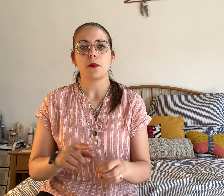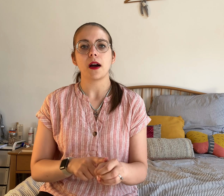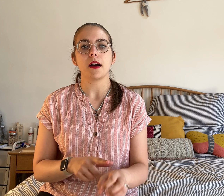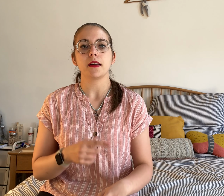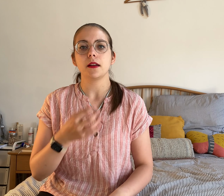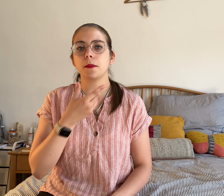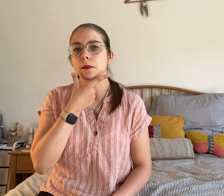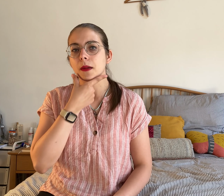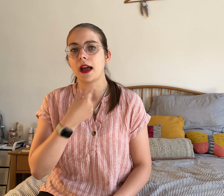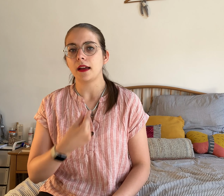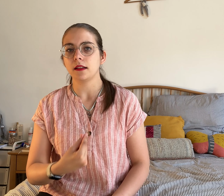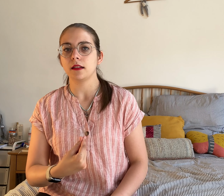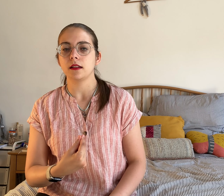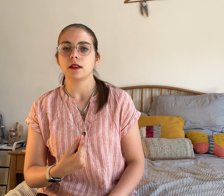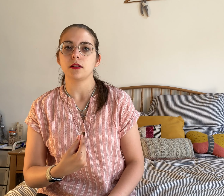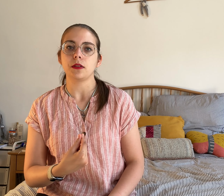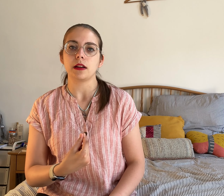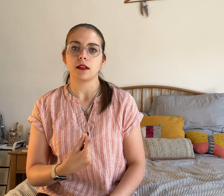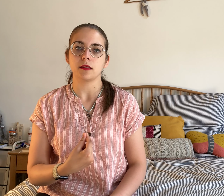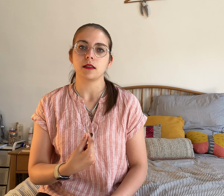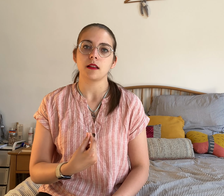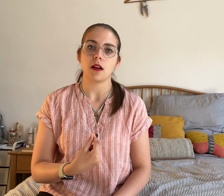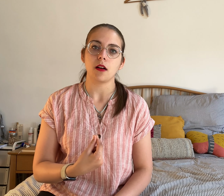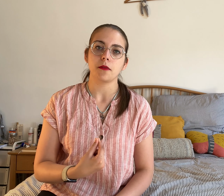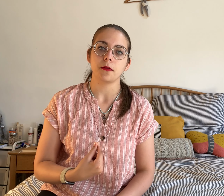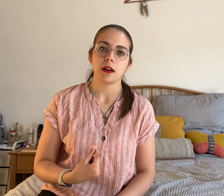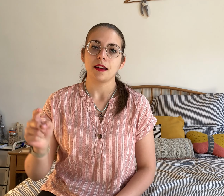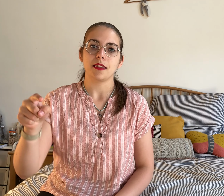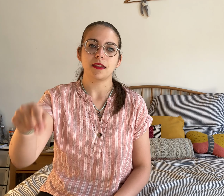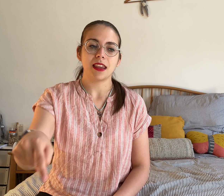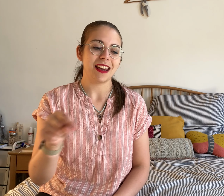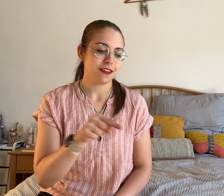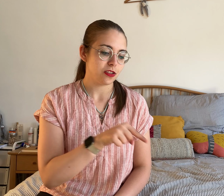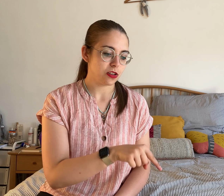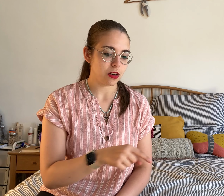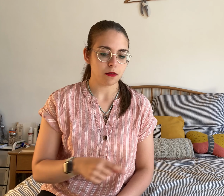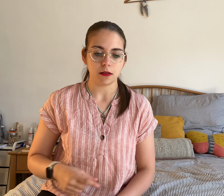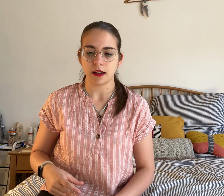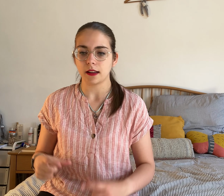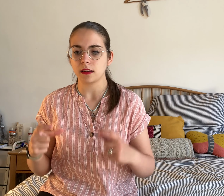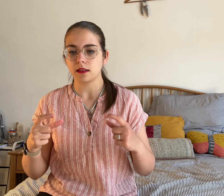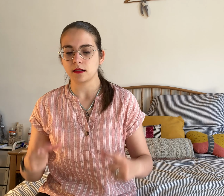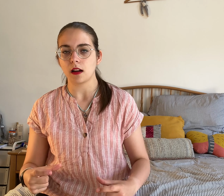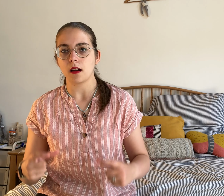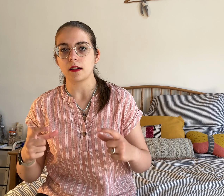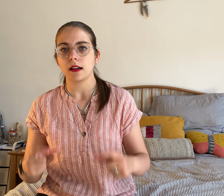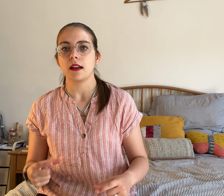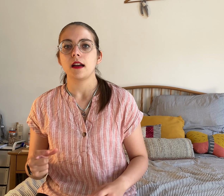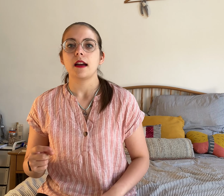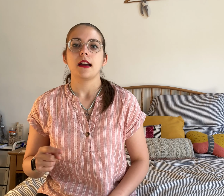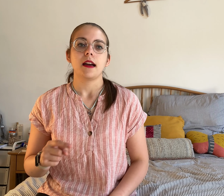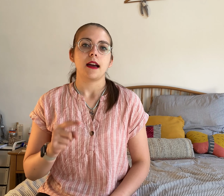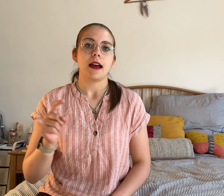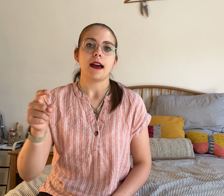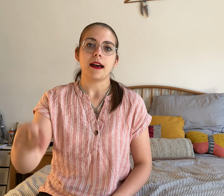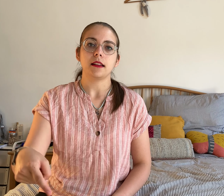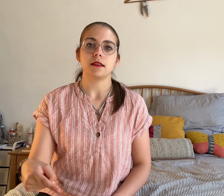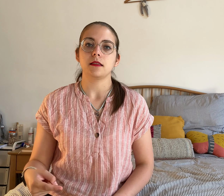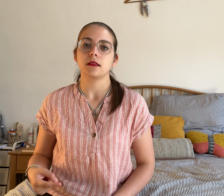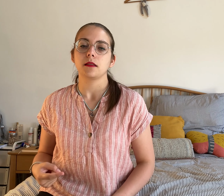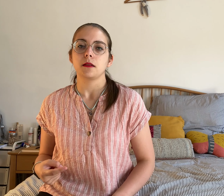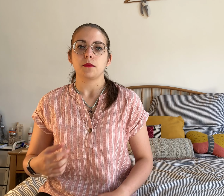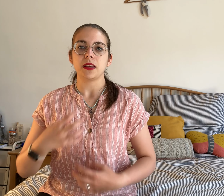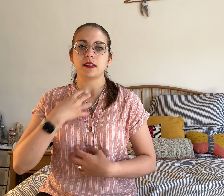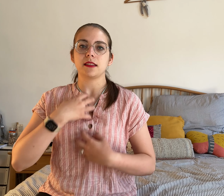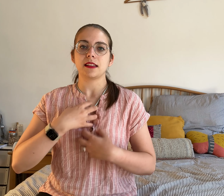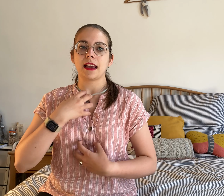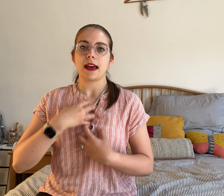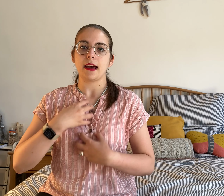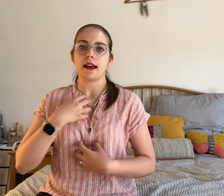by a man who can't love - and then she'll get stuck and be scared